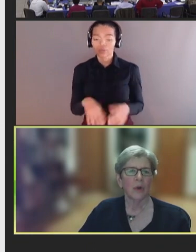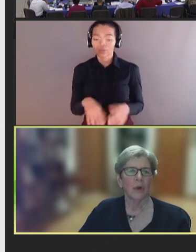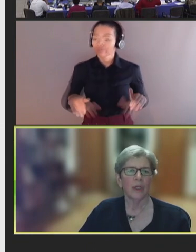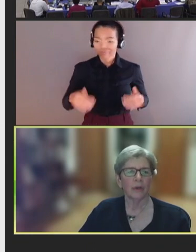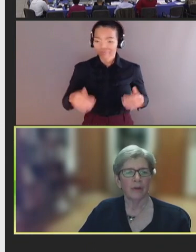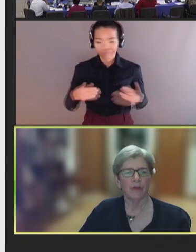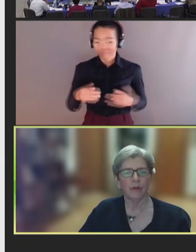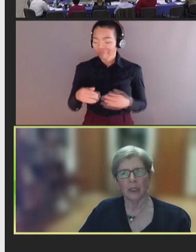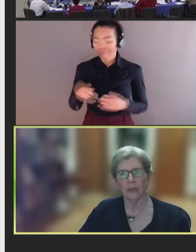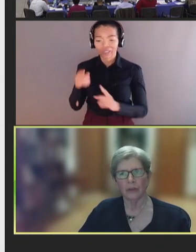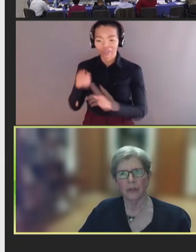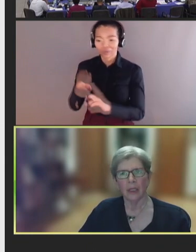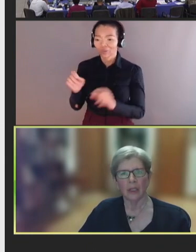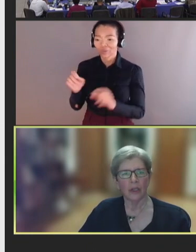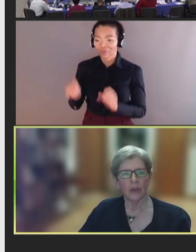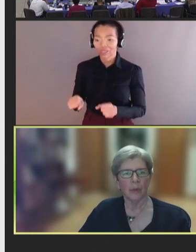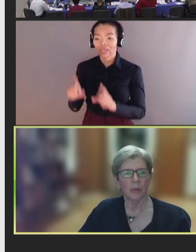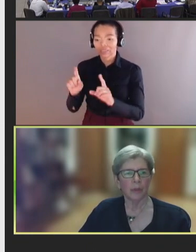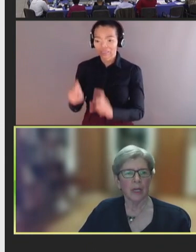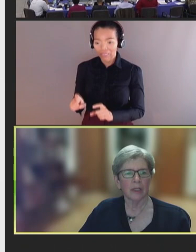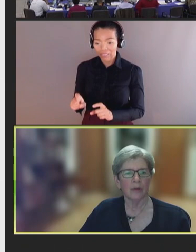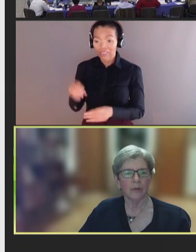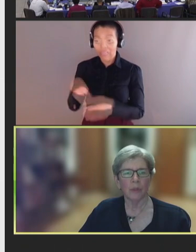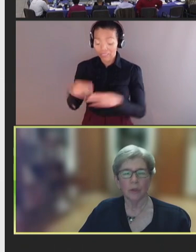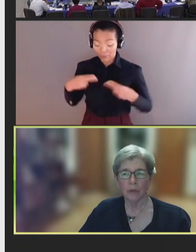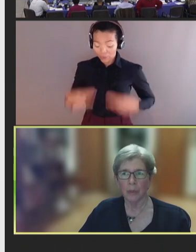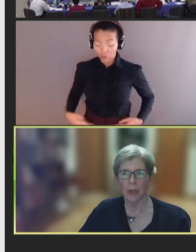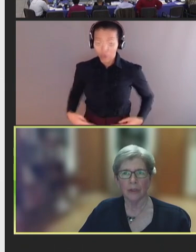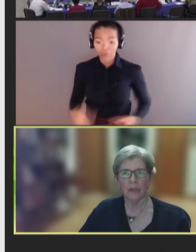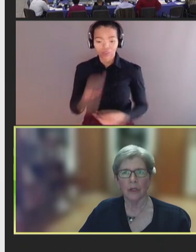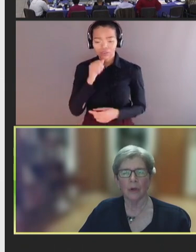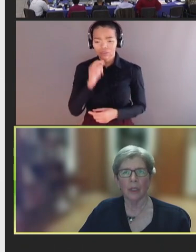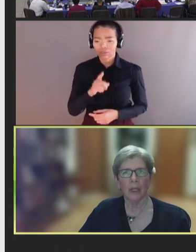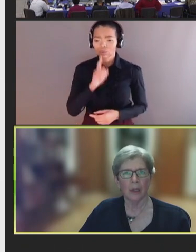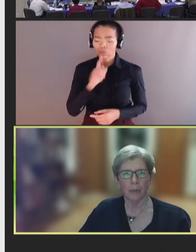We don't have full understanding of the human protective immune response. Though a lot of